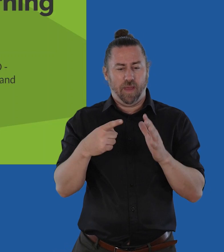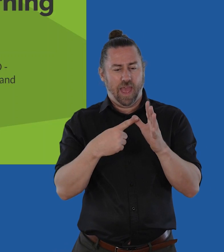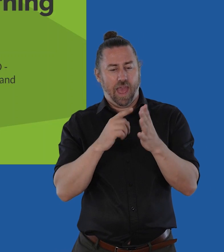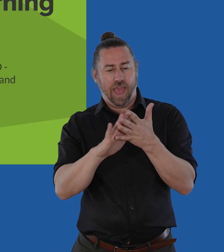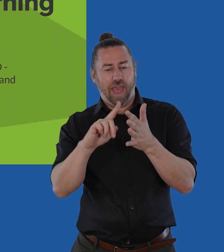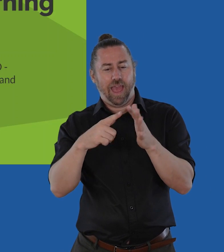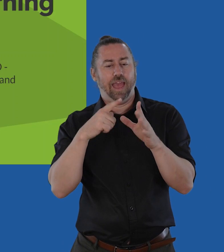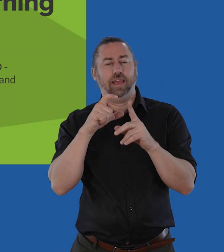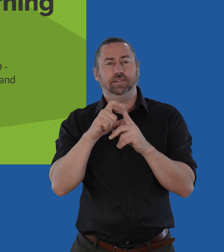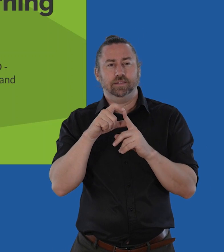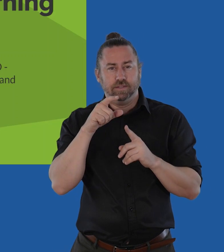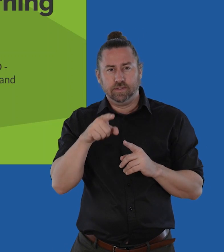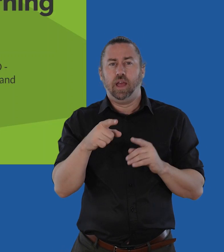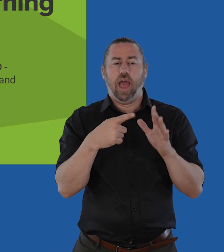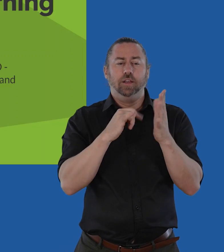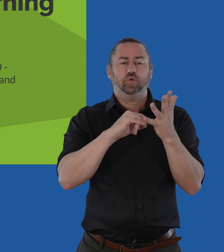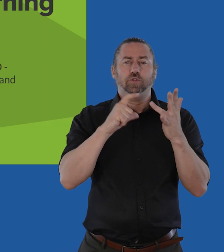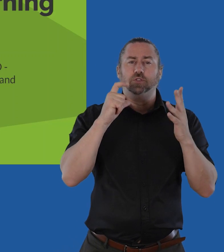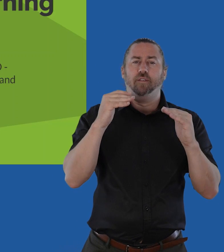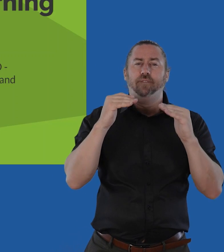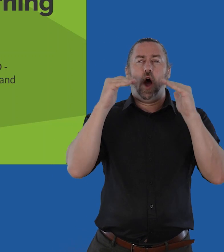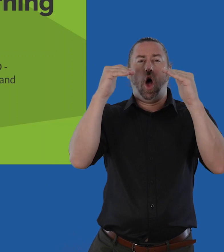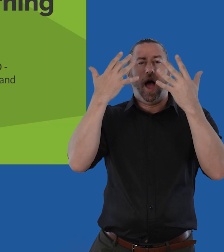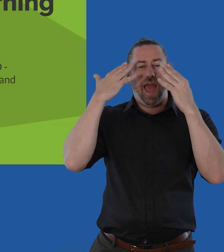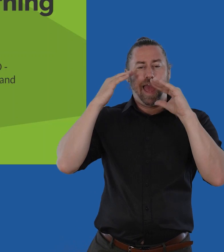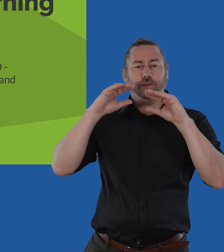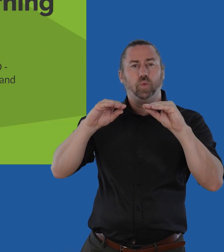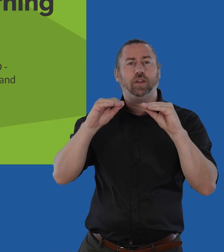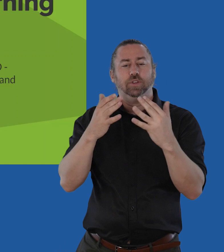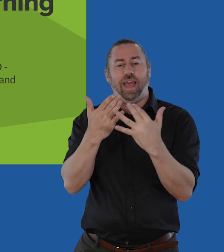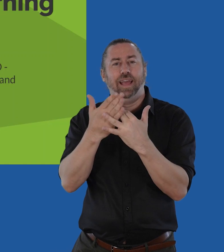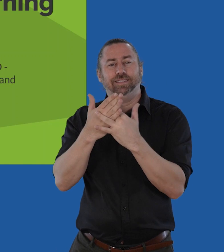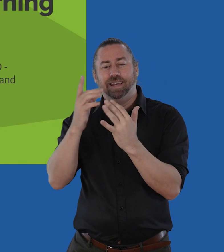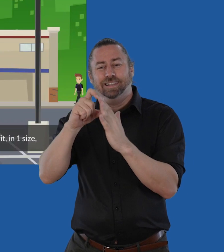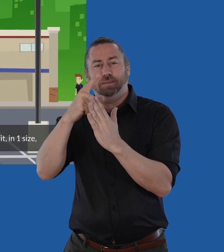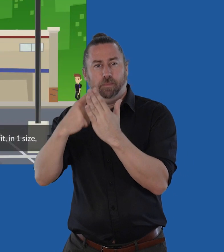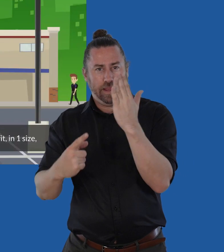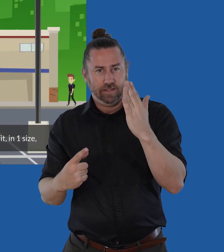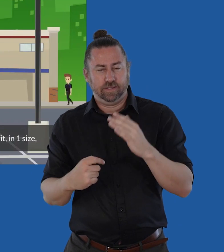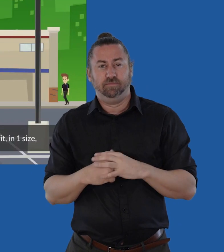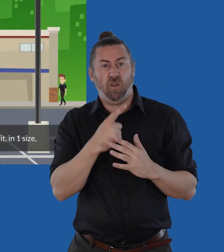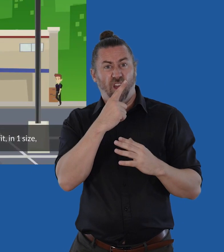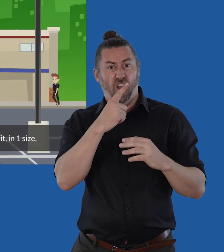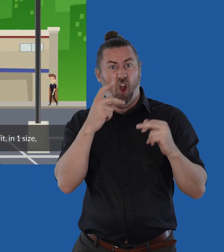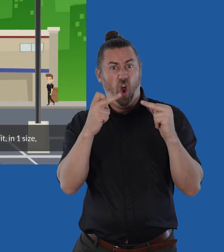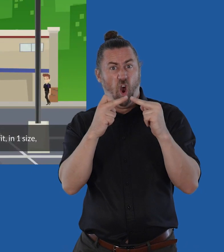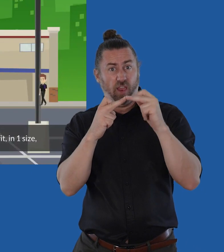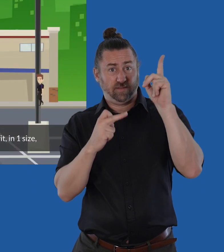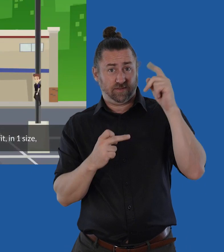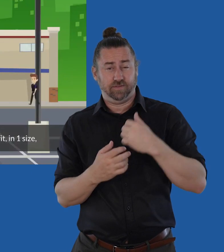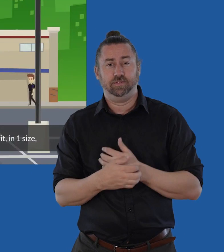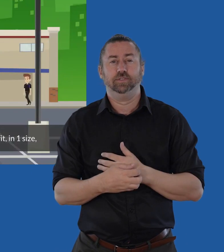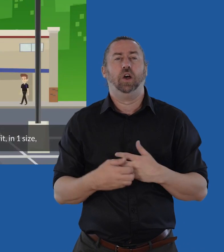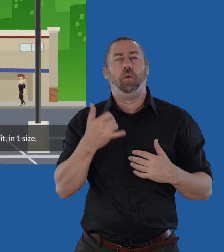Association for Higher Education, Access and Disability, Ireland. Imagine you went into a big closed store,